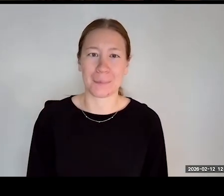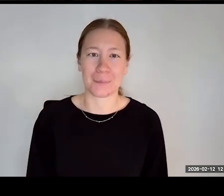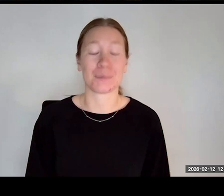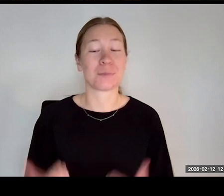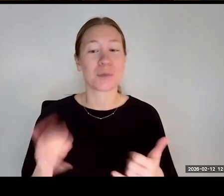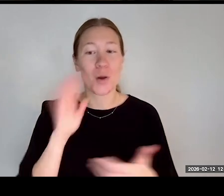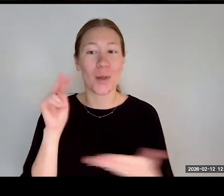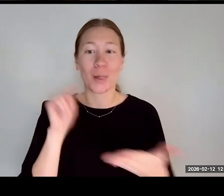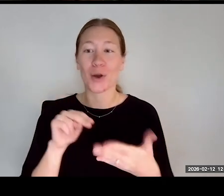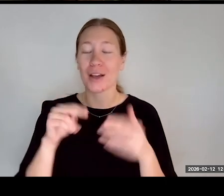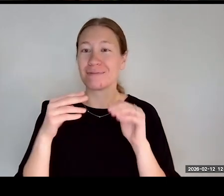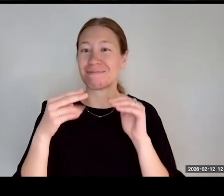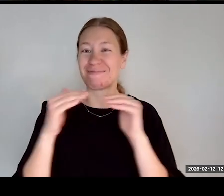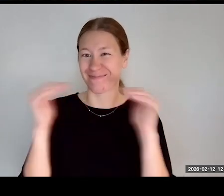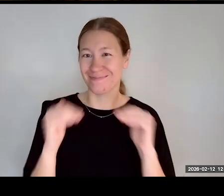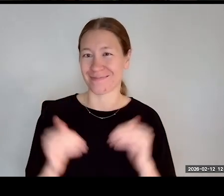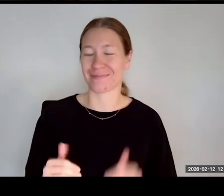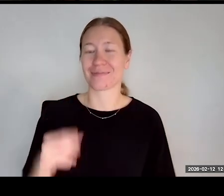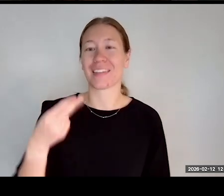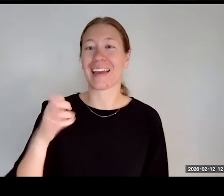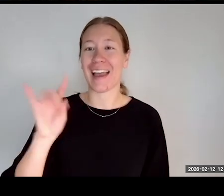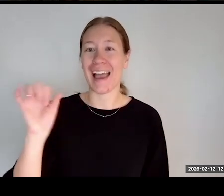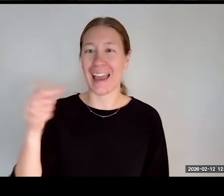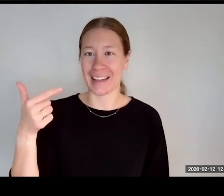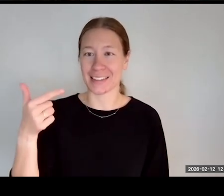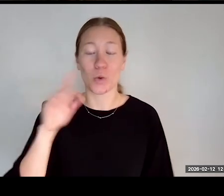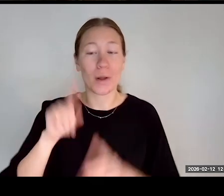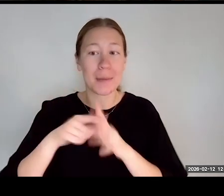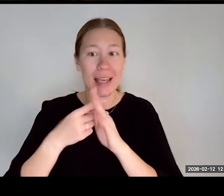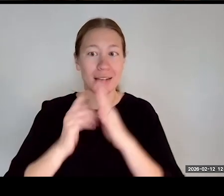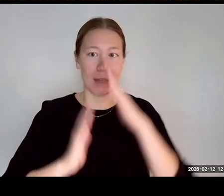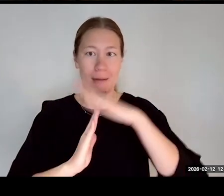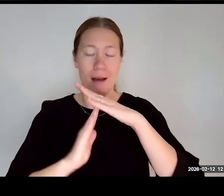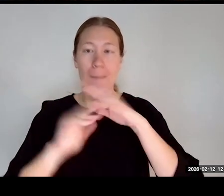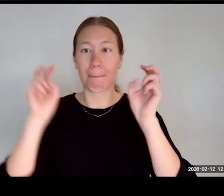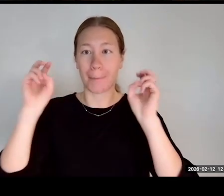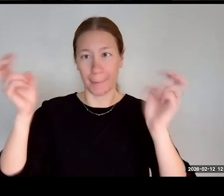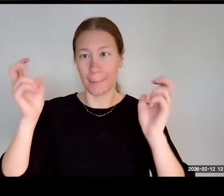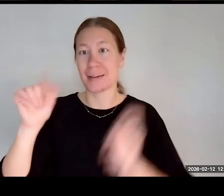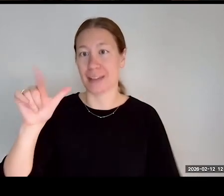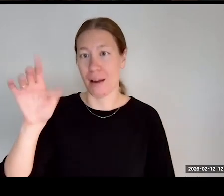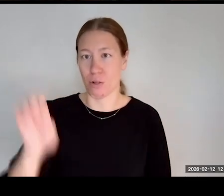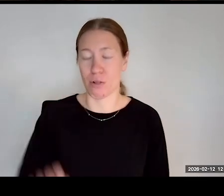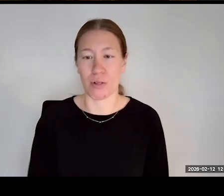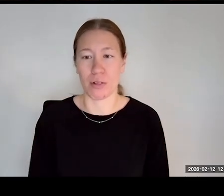We're gonna start with our document title. So for our document title, we want to check and see,